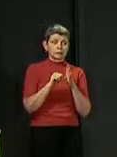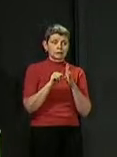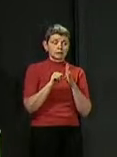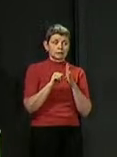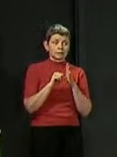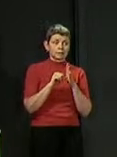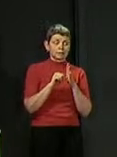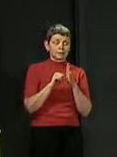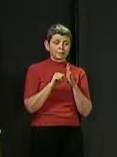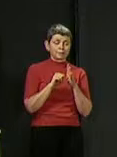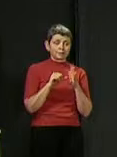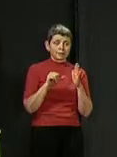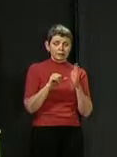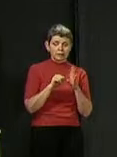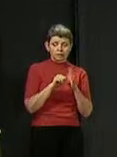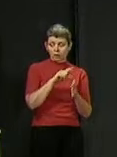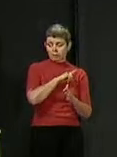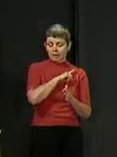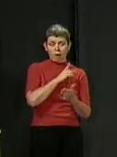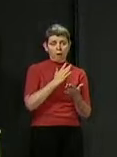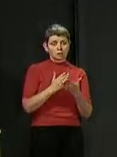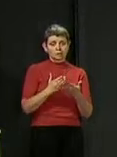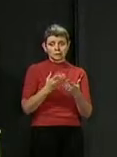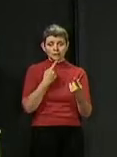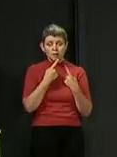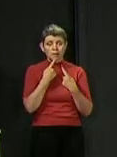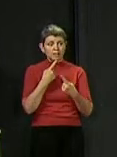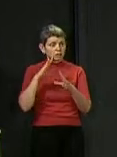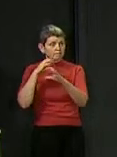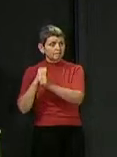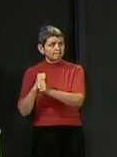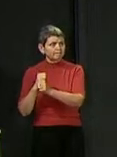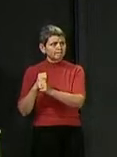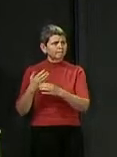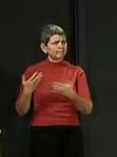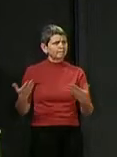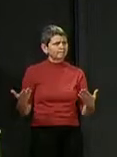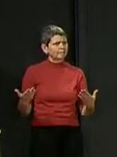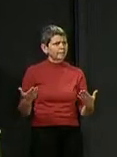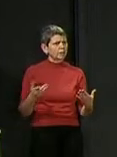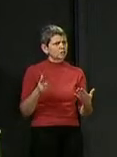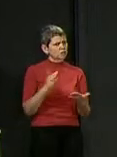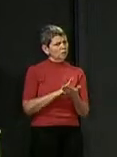So, is this effectively self-policing in a way, just relying on peoples honesty? And